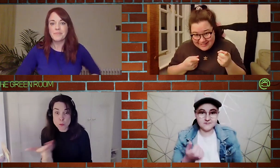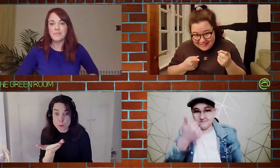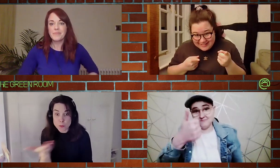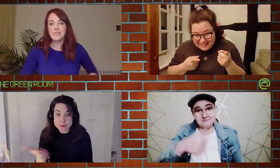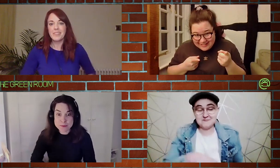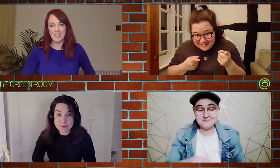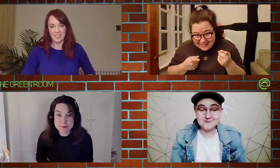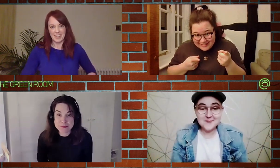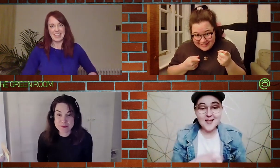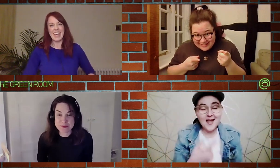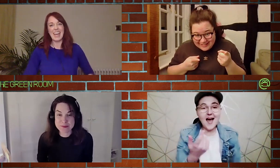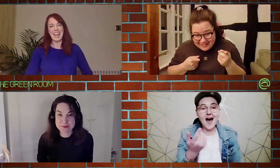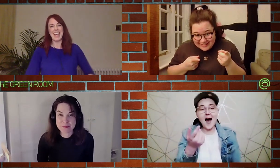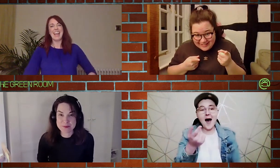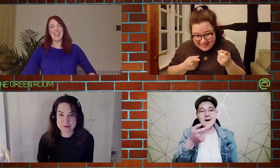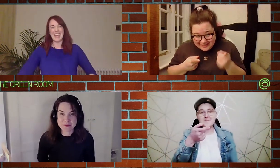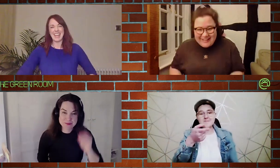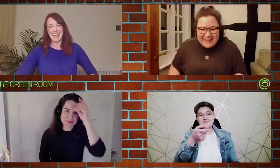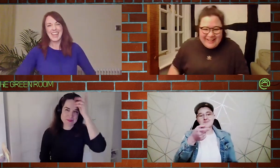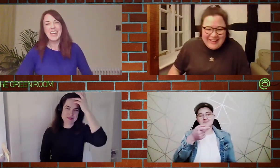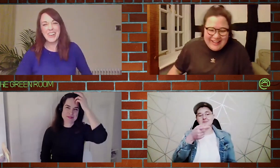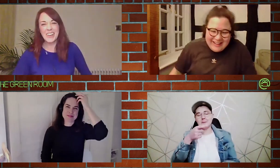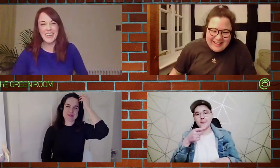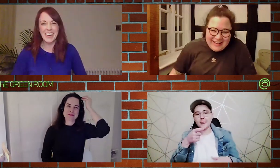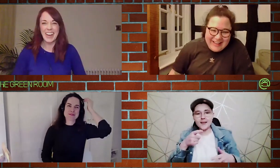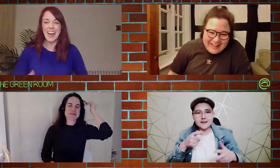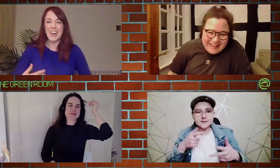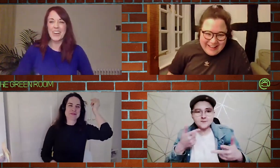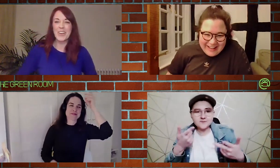Shall I? Yes, you do, you go.